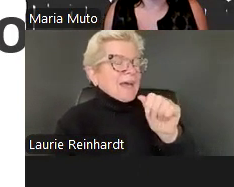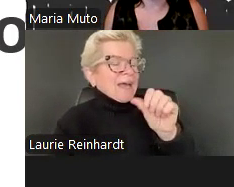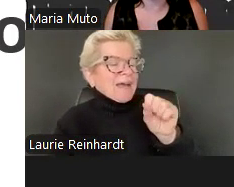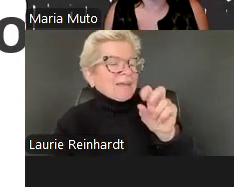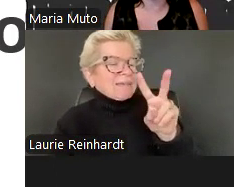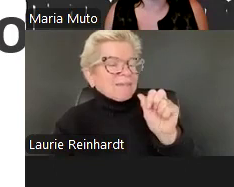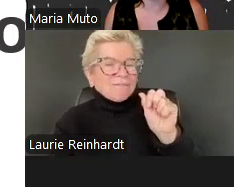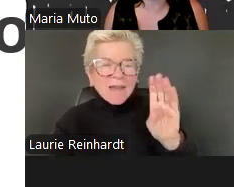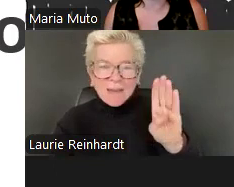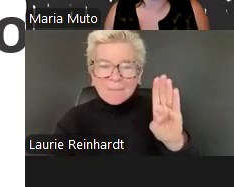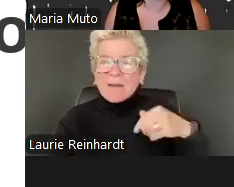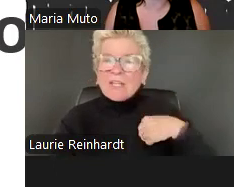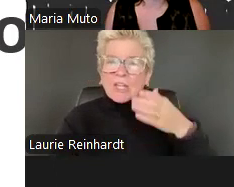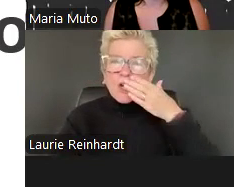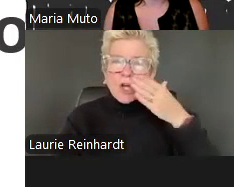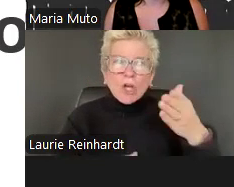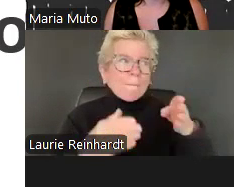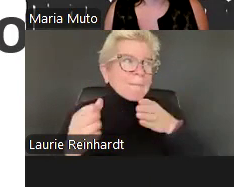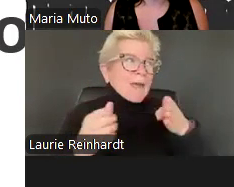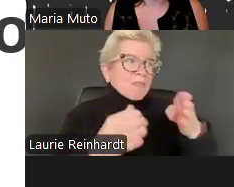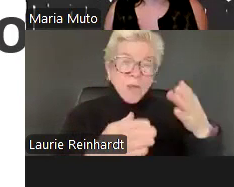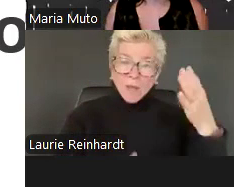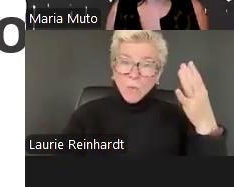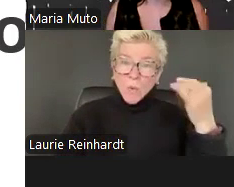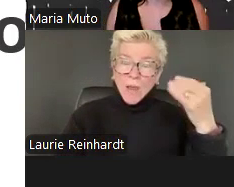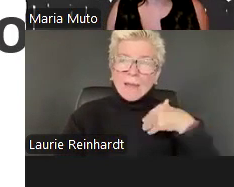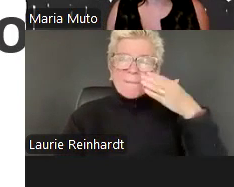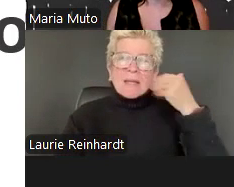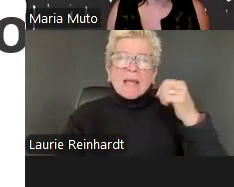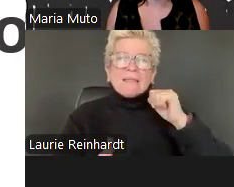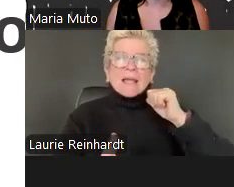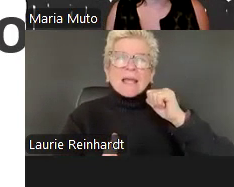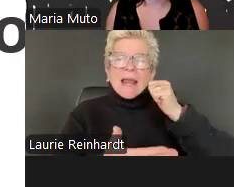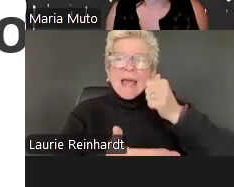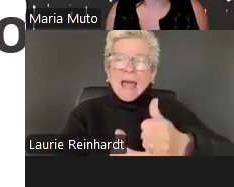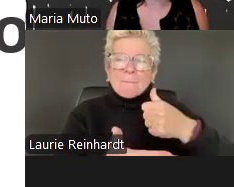pathway for them because that can help them place into those math and English